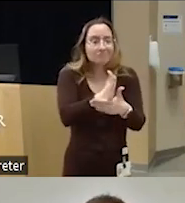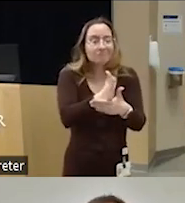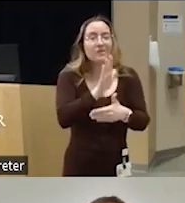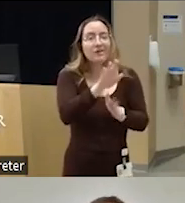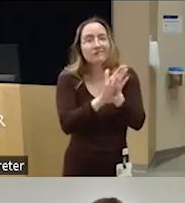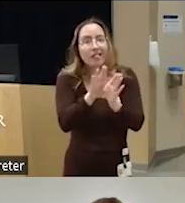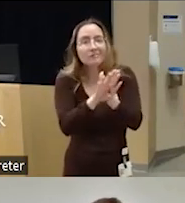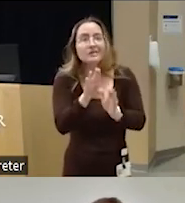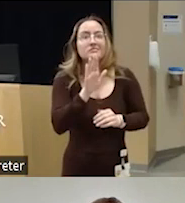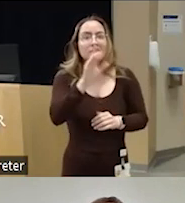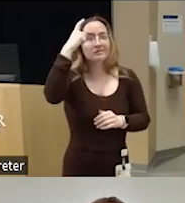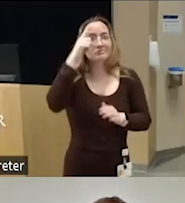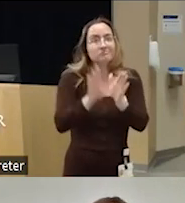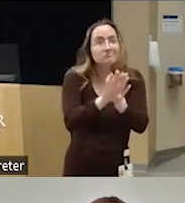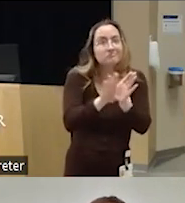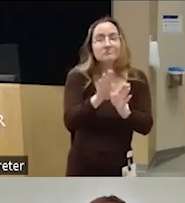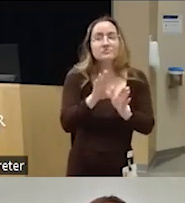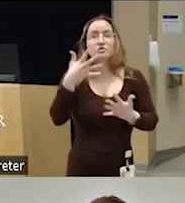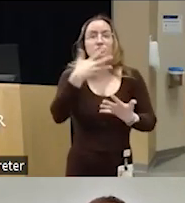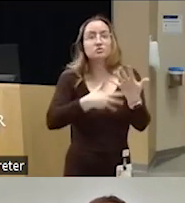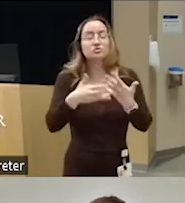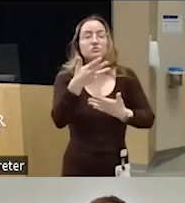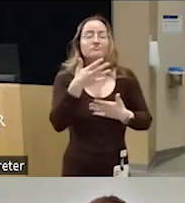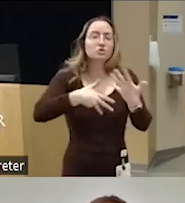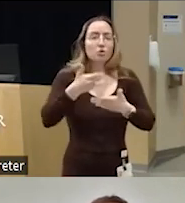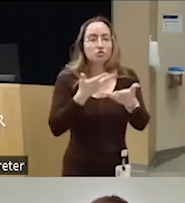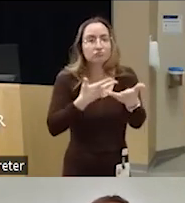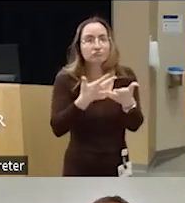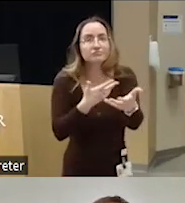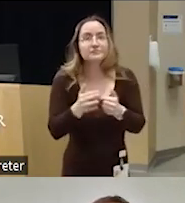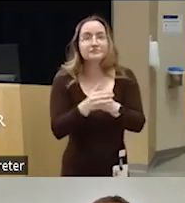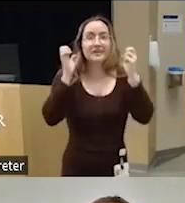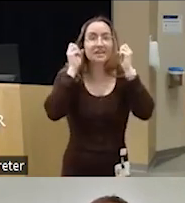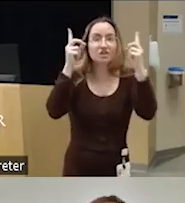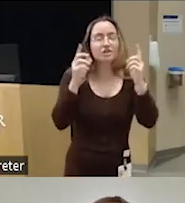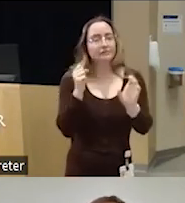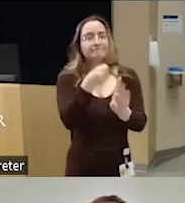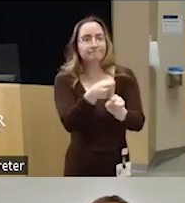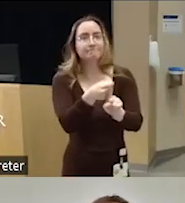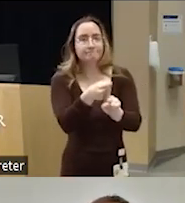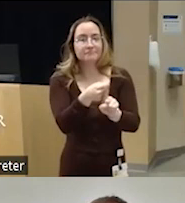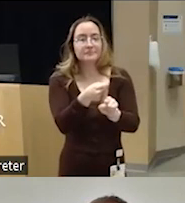With having social interactions work education all the things that make us human and